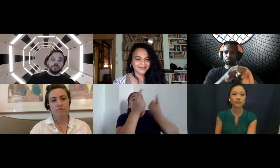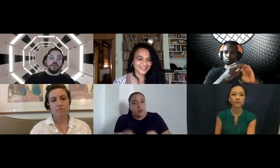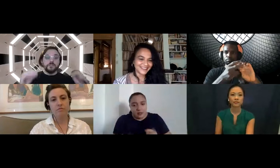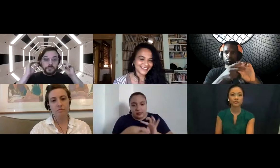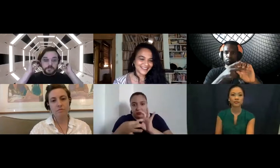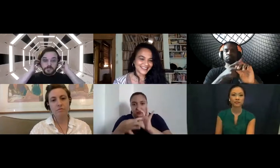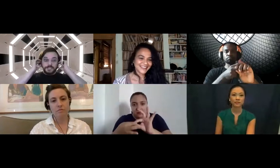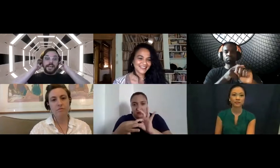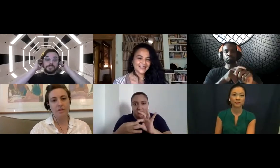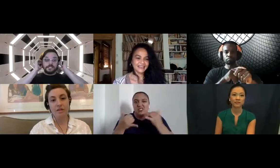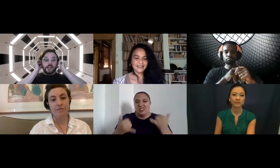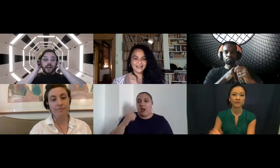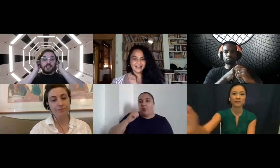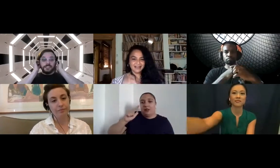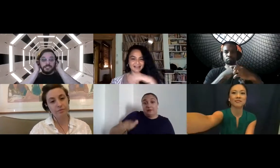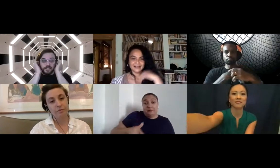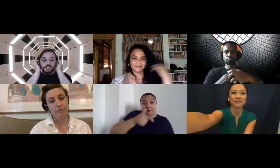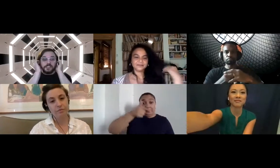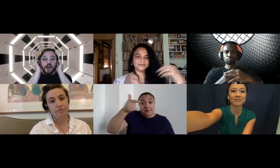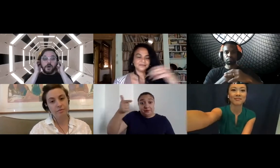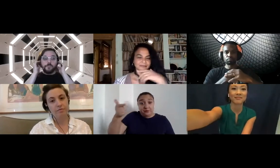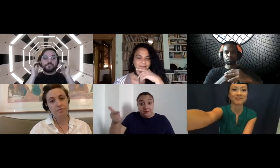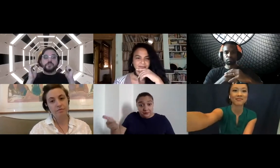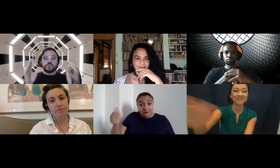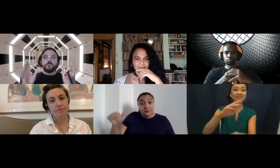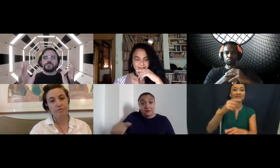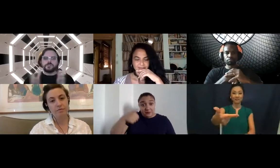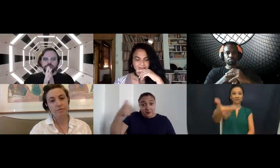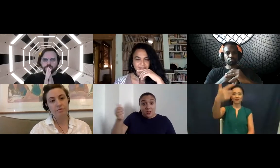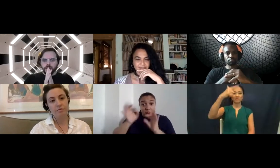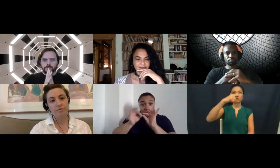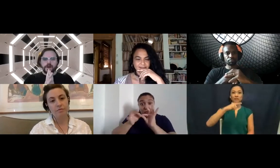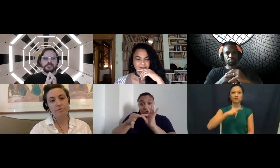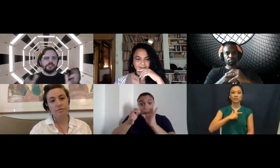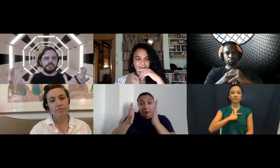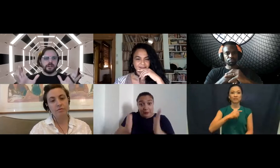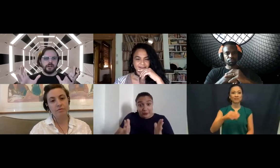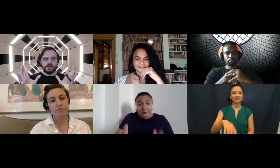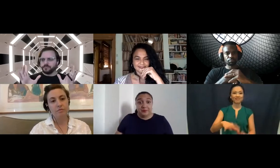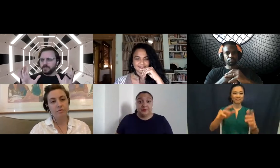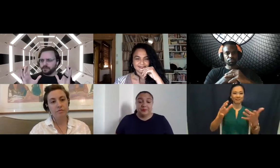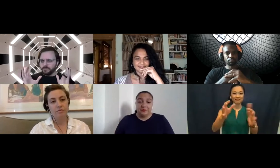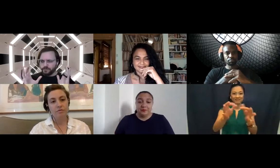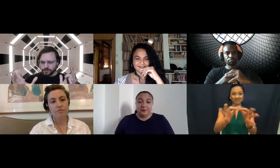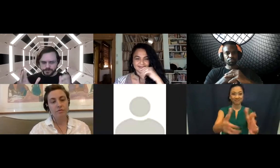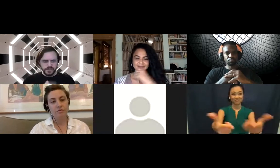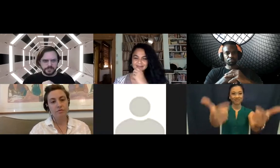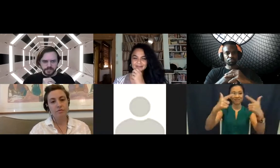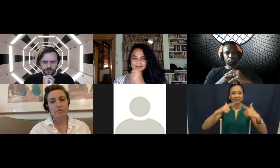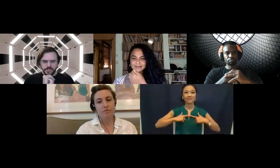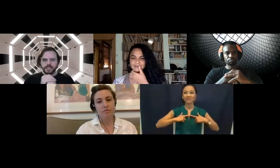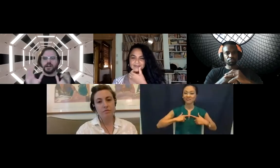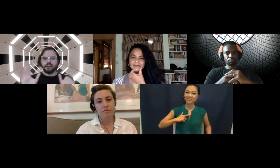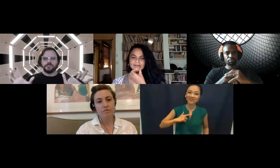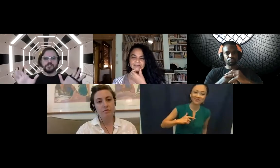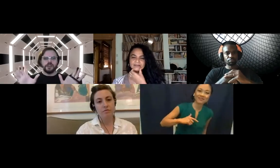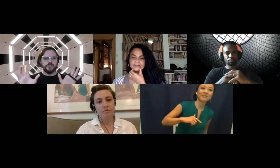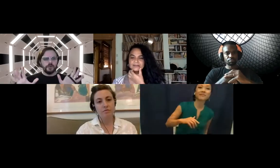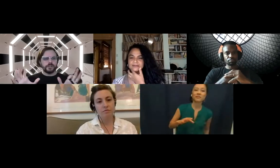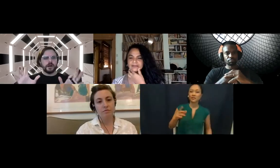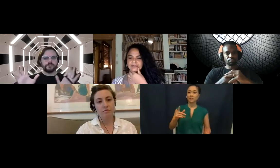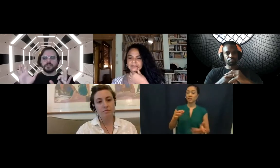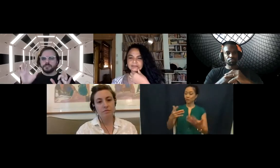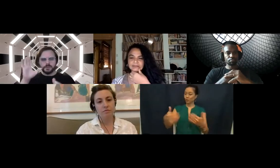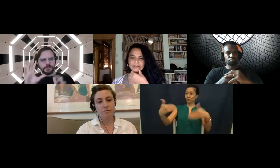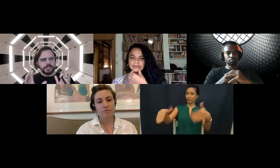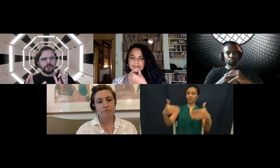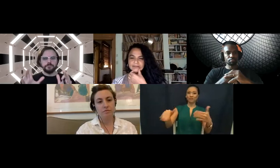Yes, it does. So much to further to discuss, somewhat hearing